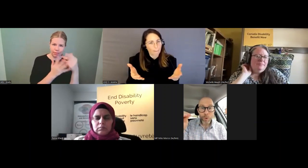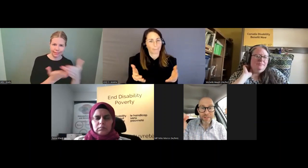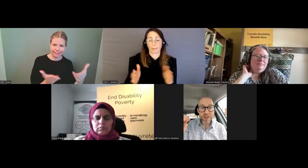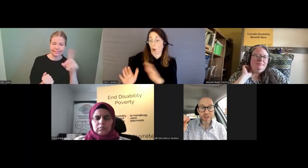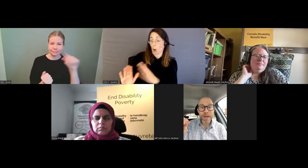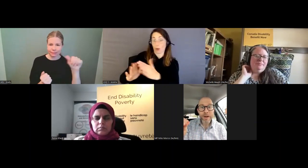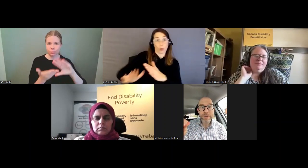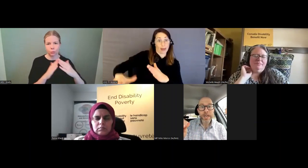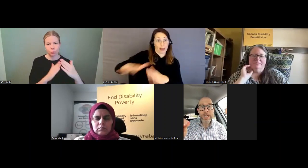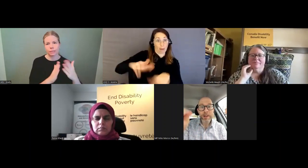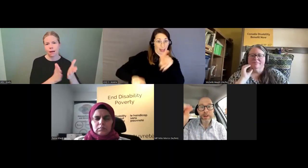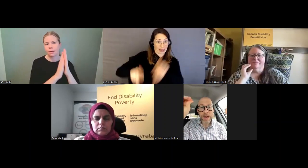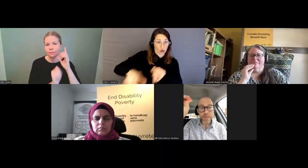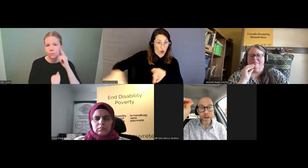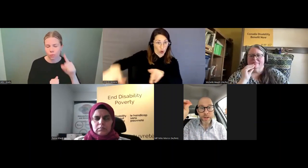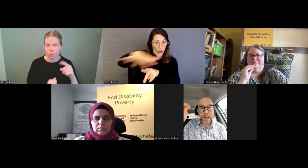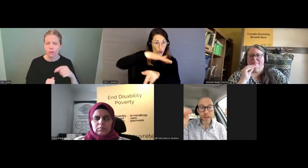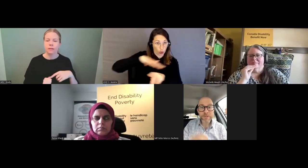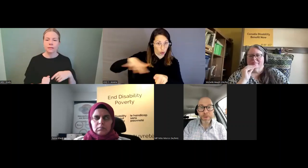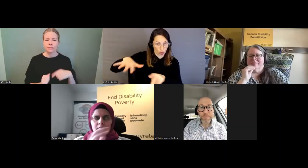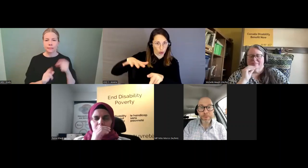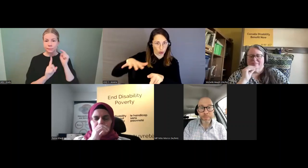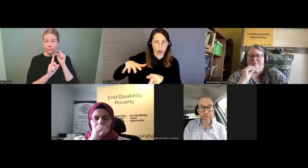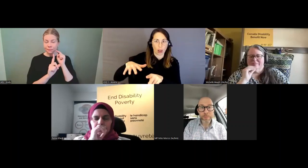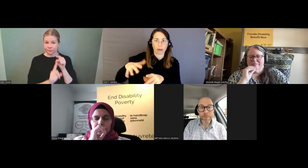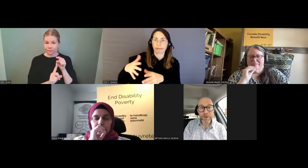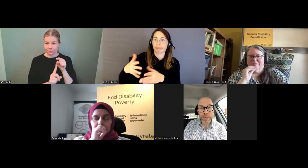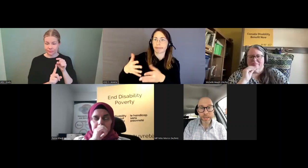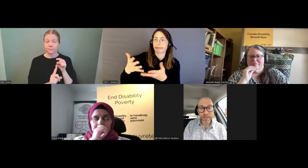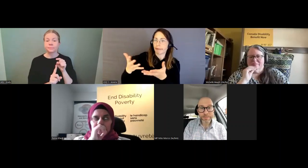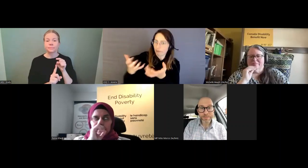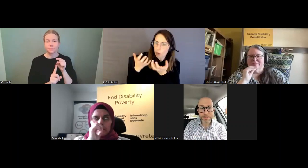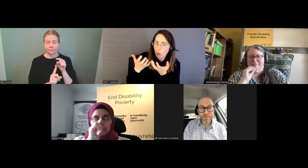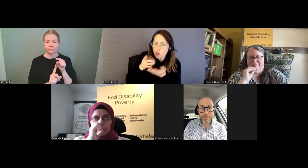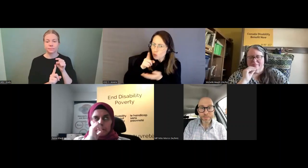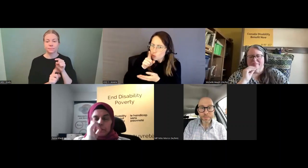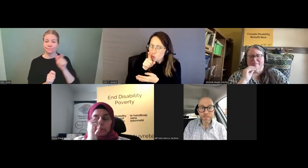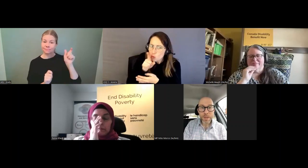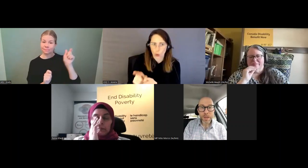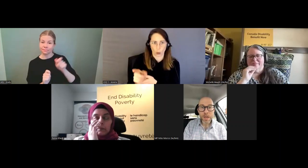THIS BENEFIT IS, THAT IT'S GOING TO LIFT PEOPLE ABOVE THE POVERTY LINE.